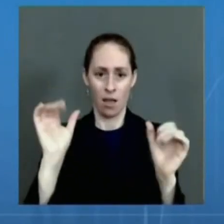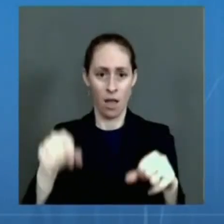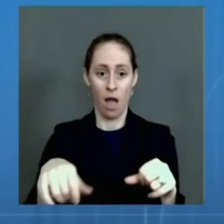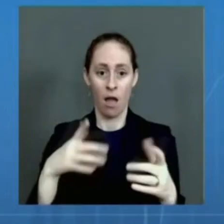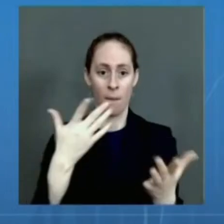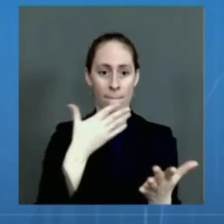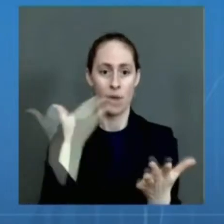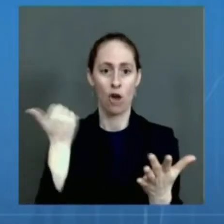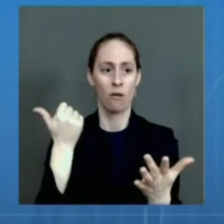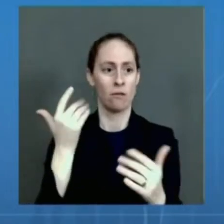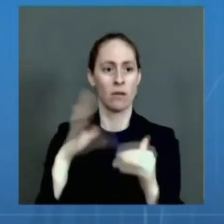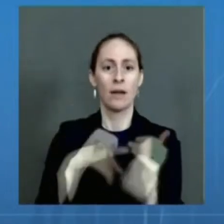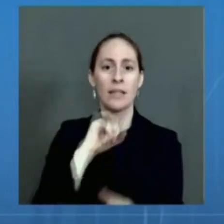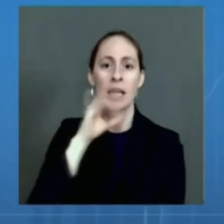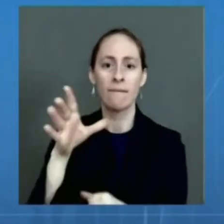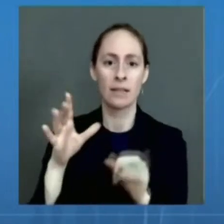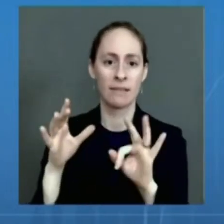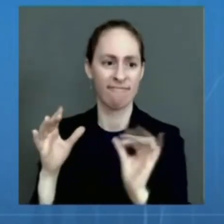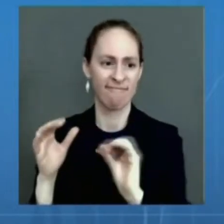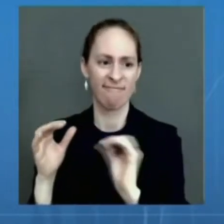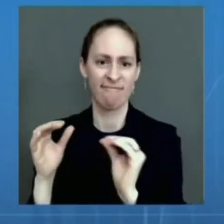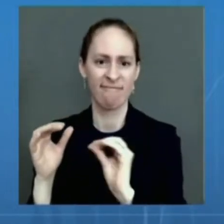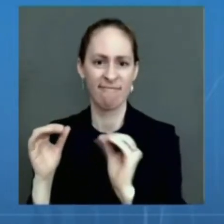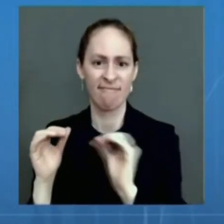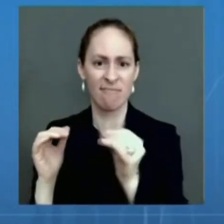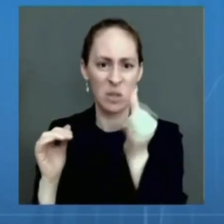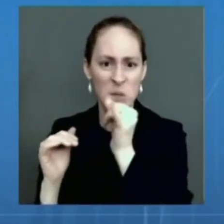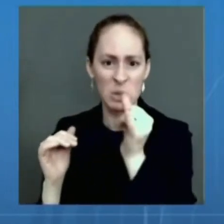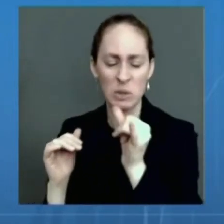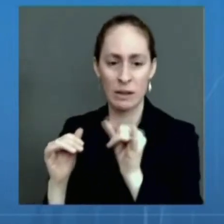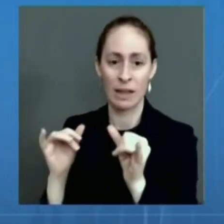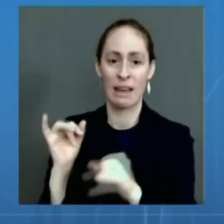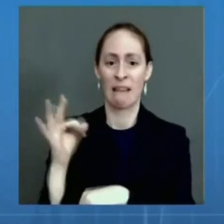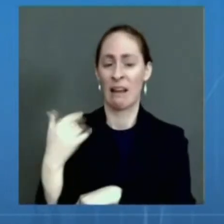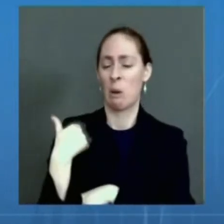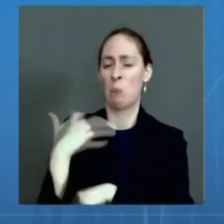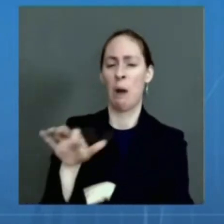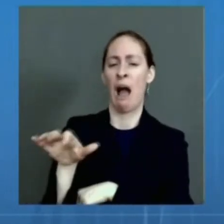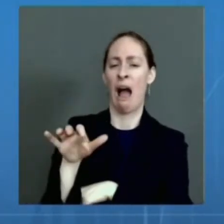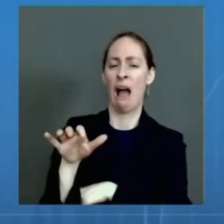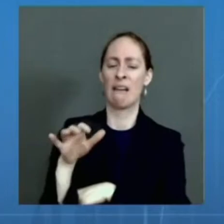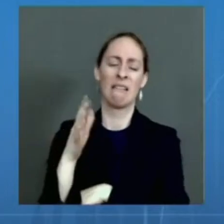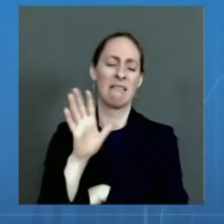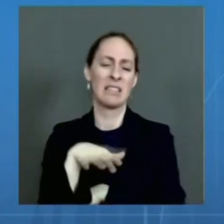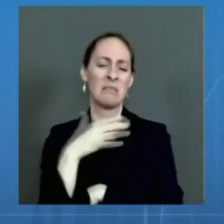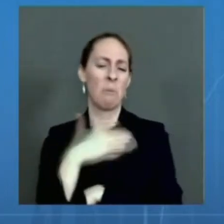INDIVIDUALS WHO ARE UNABLE OR UNWILLING TO RECEIVE AN MRNA